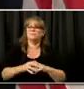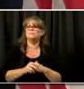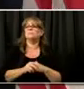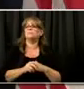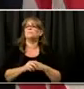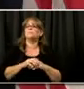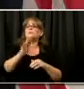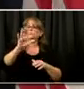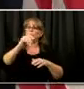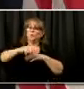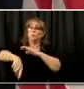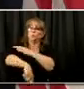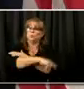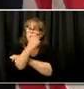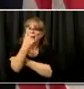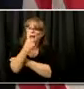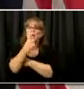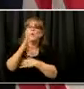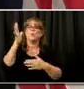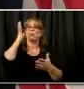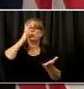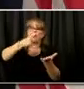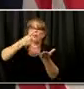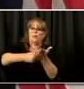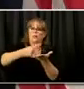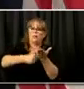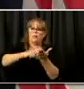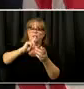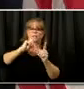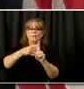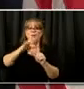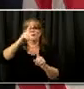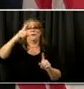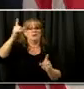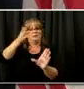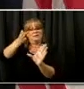and families are feeling um we do know well that we don't know the full picture that enrollment is